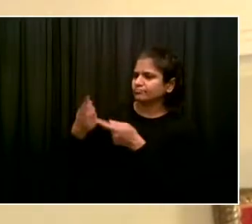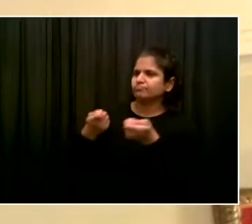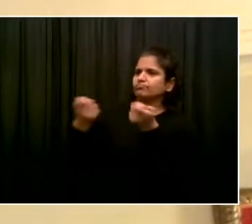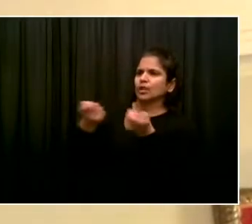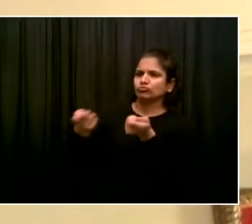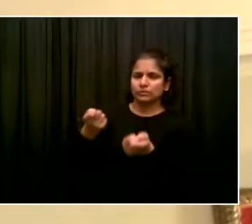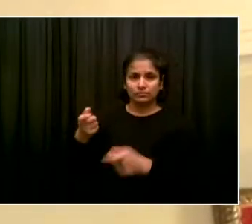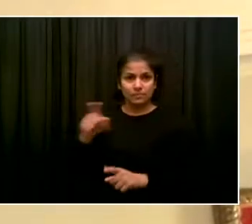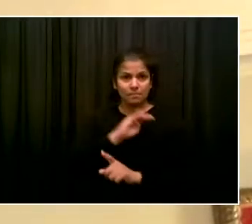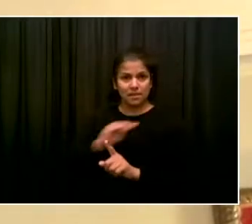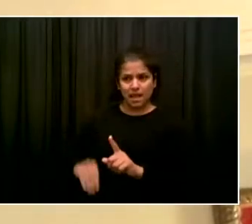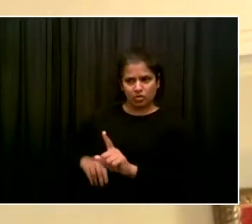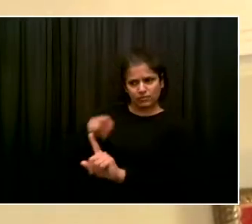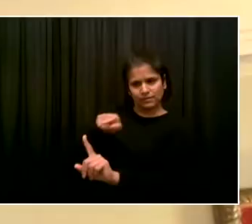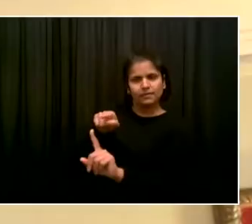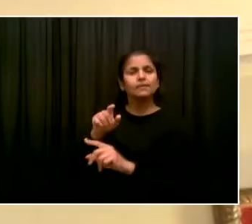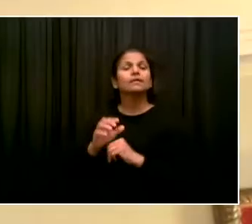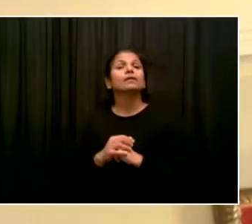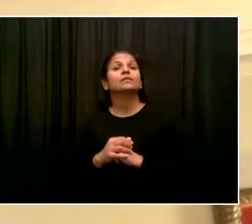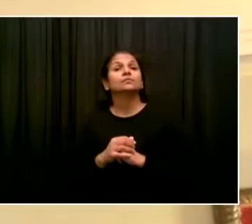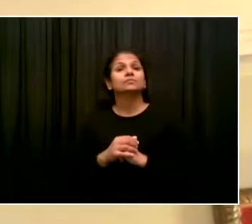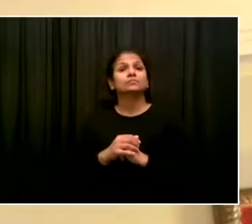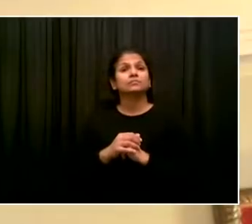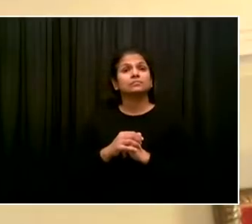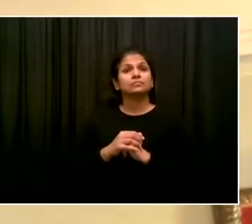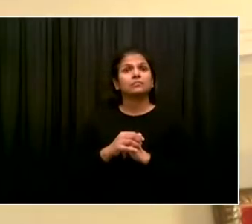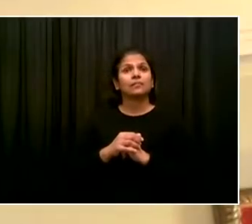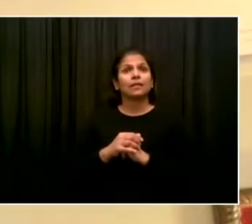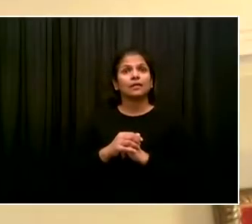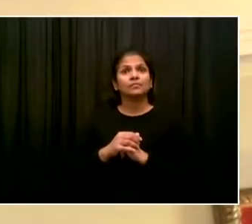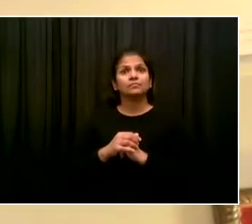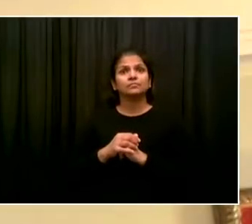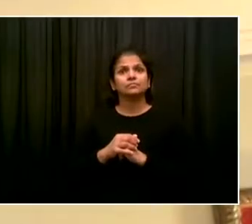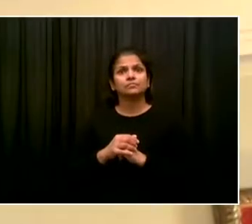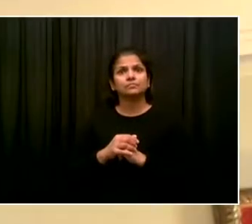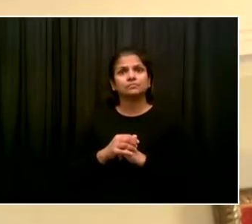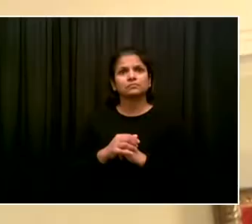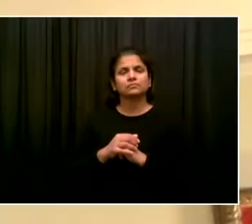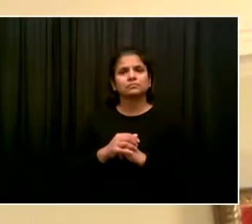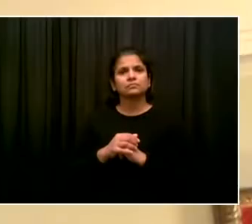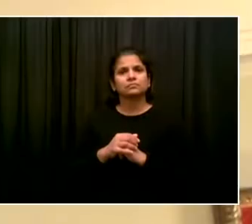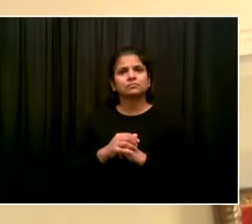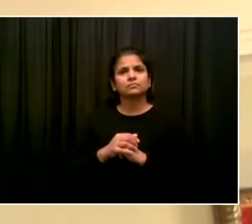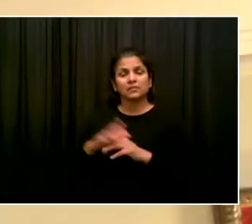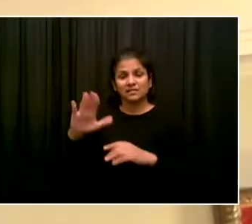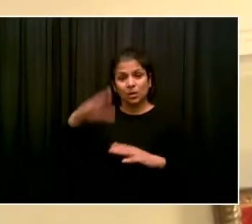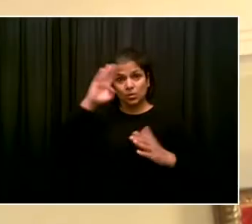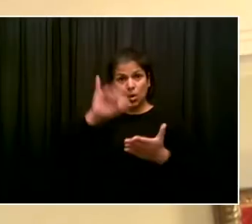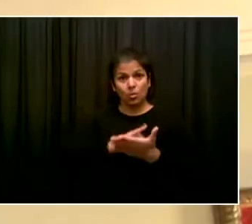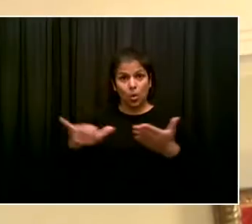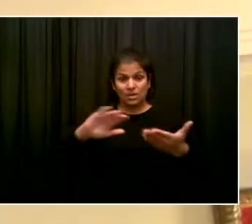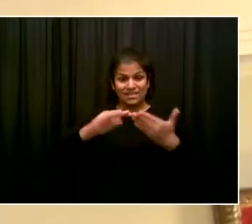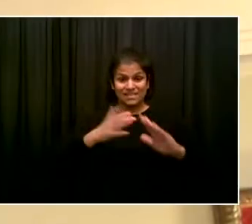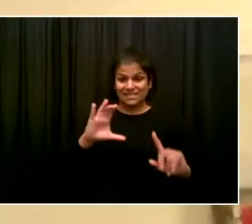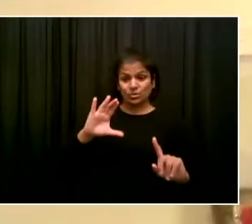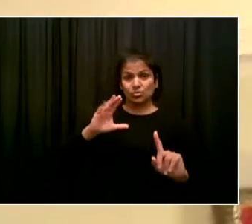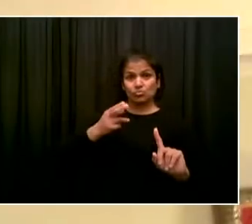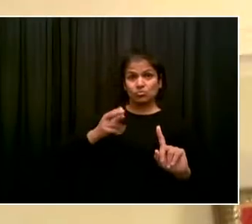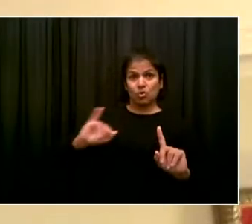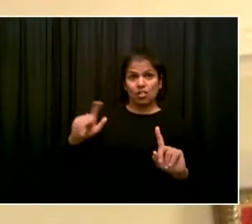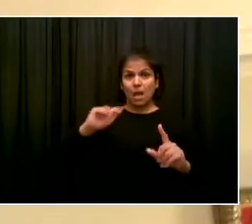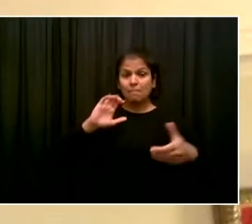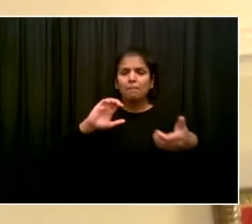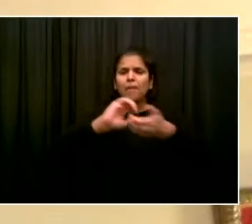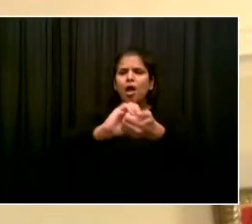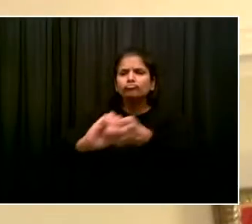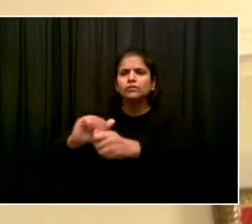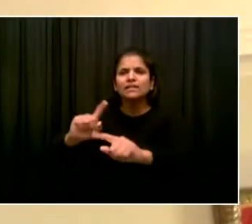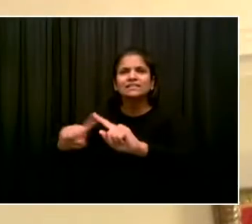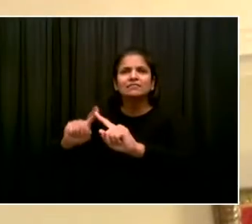UNDER THE D.O.T